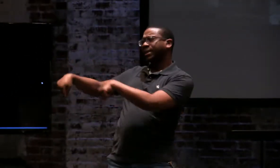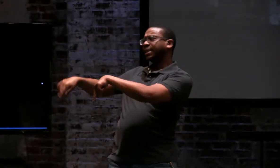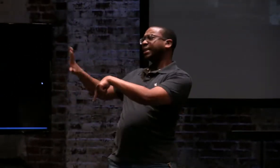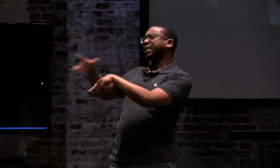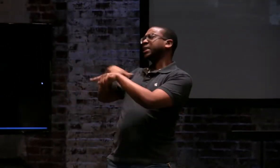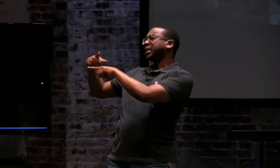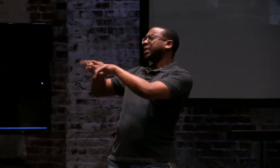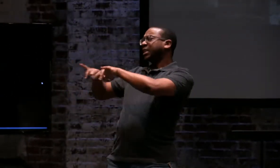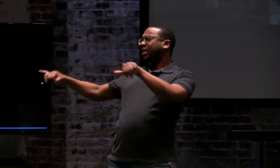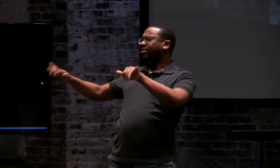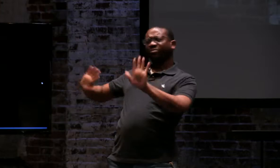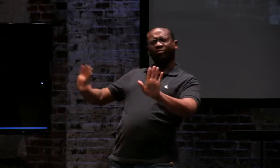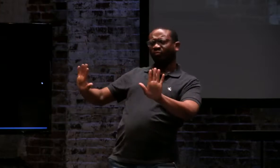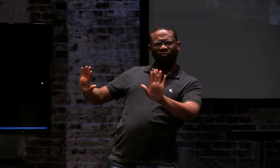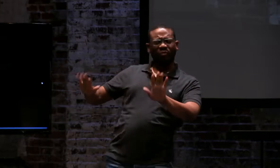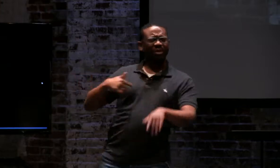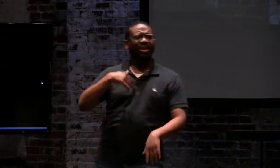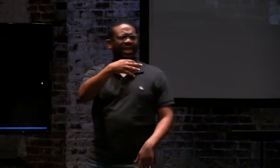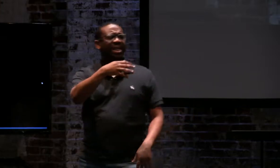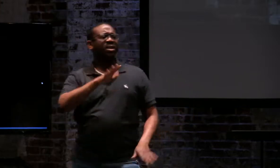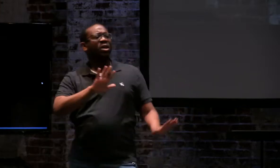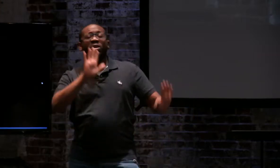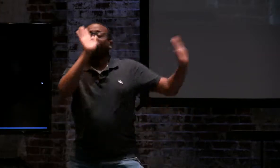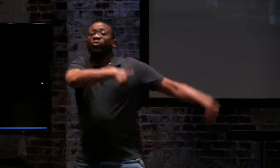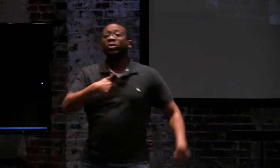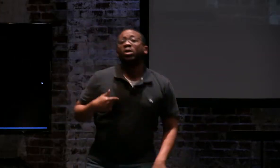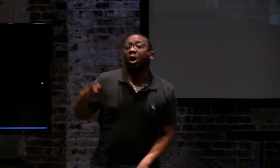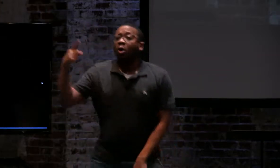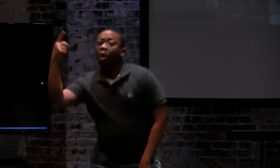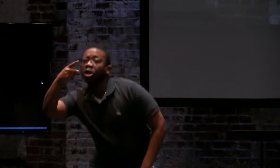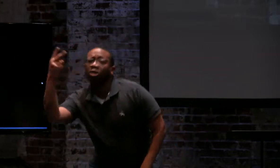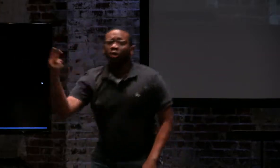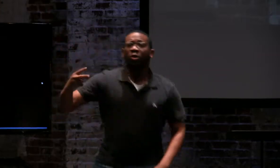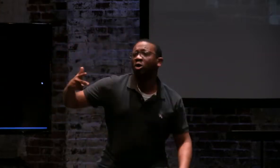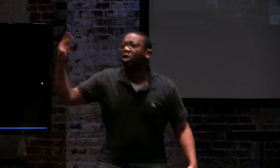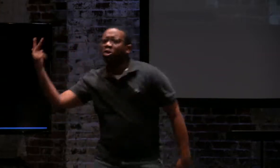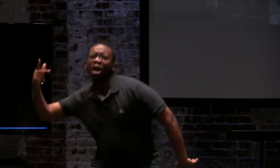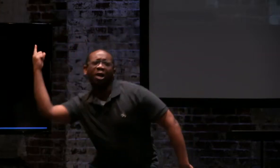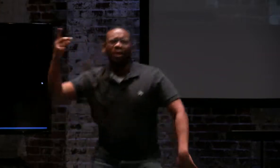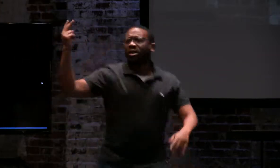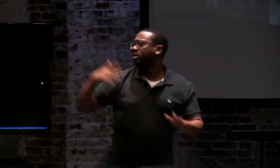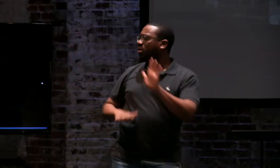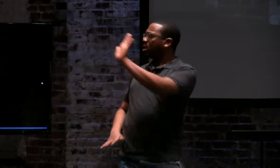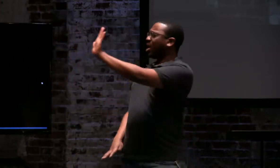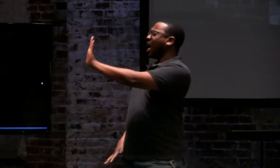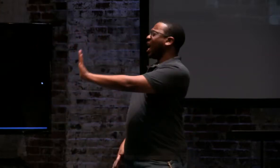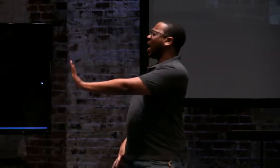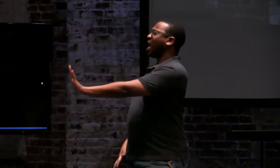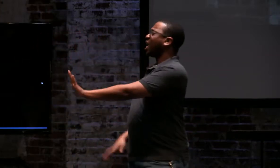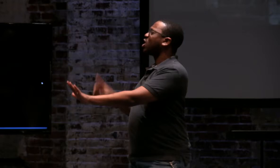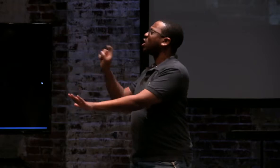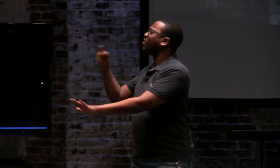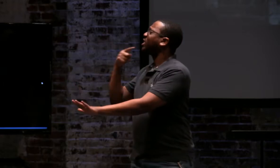Sometimes, they vie for space. This is my space, this is the tradition of ballet. Some say this is the tradition of hip-hop